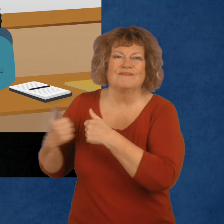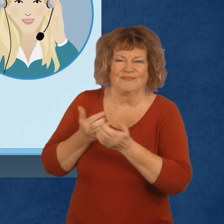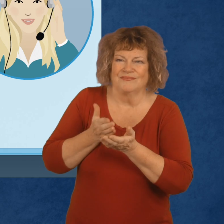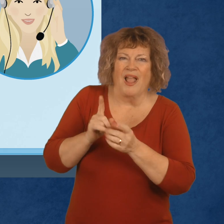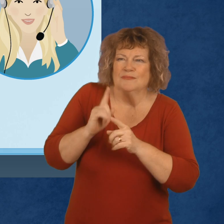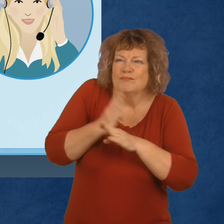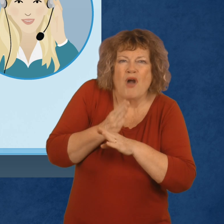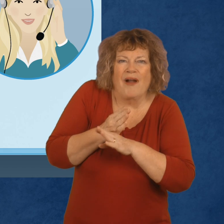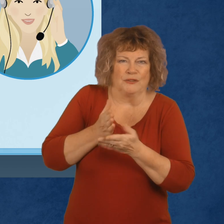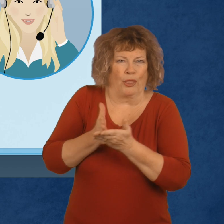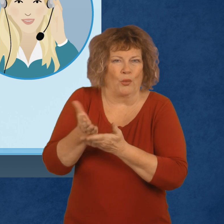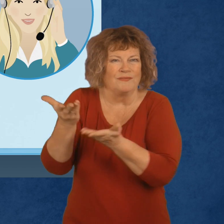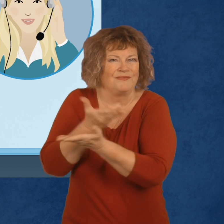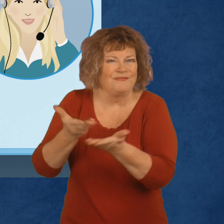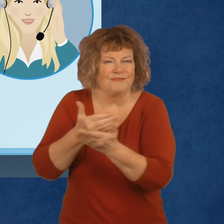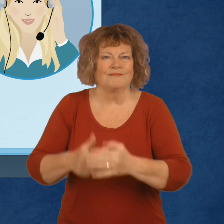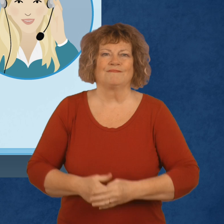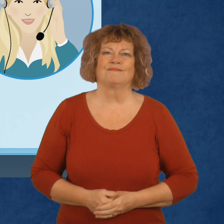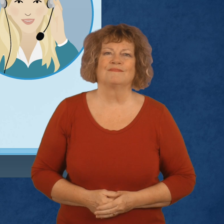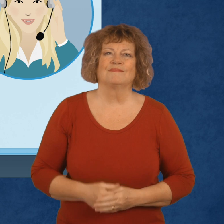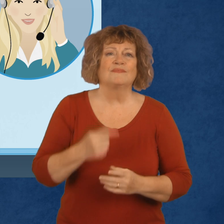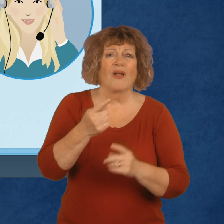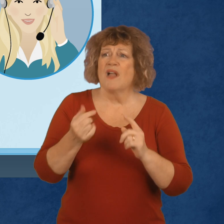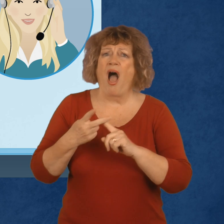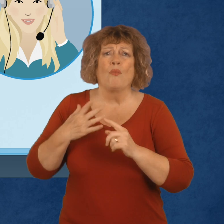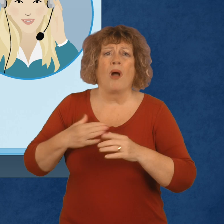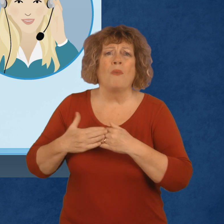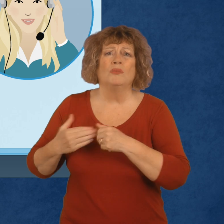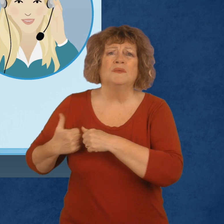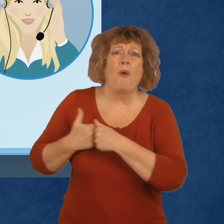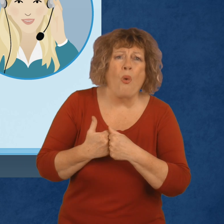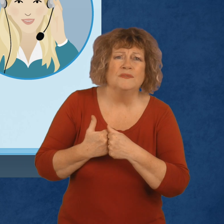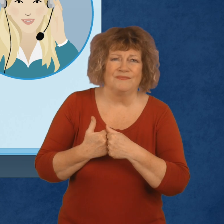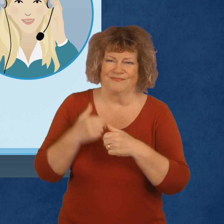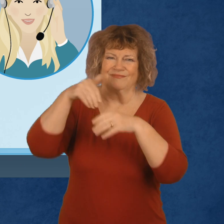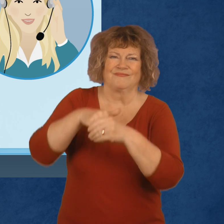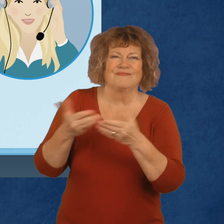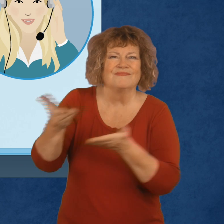If you need any other support to help you take part in the hearing, just get in touch with tribunal staff.